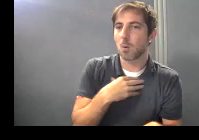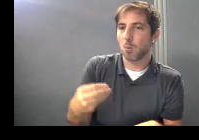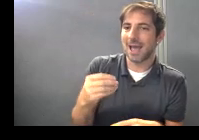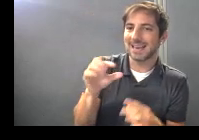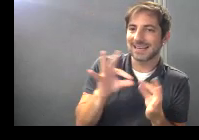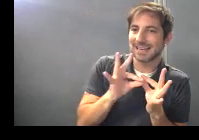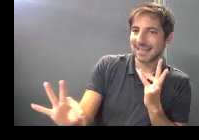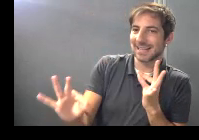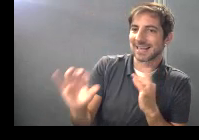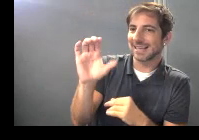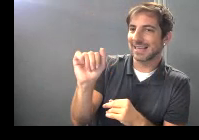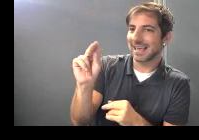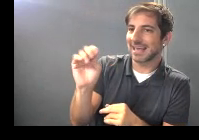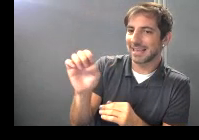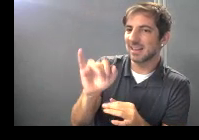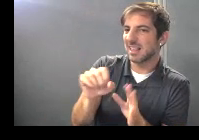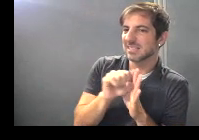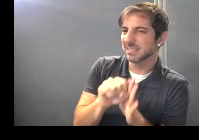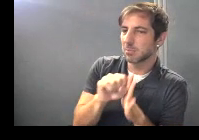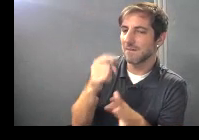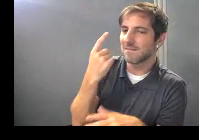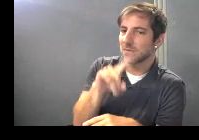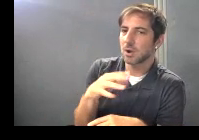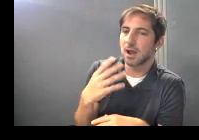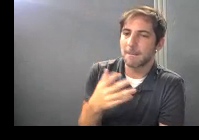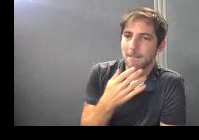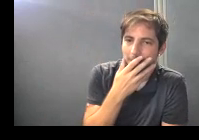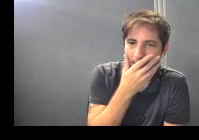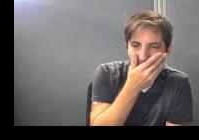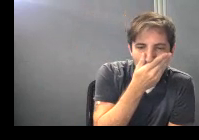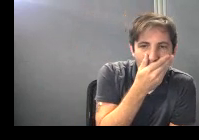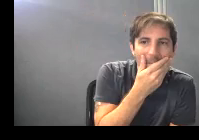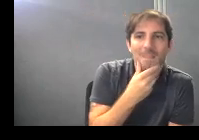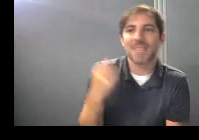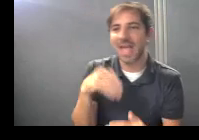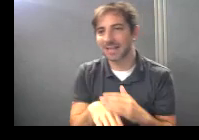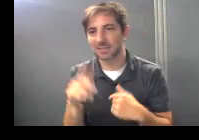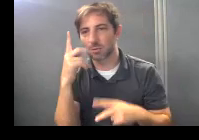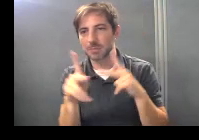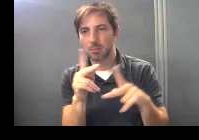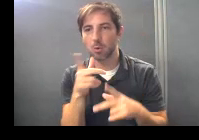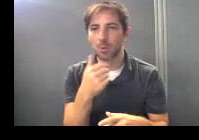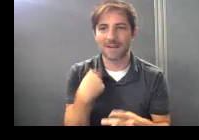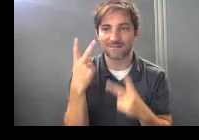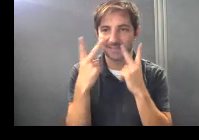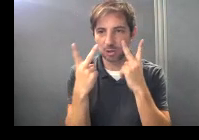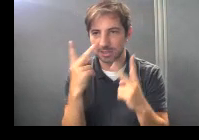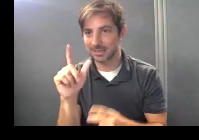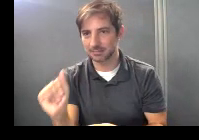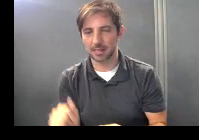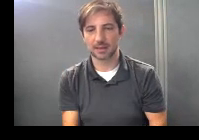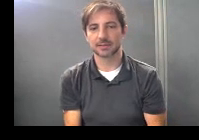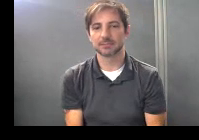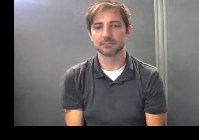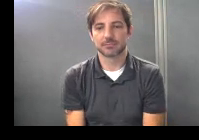FOR ACCESS FOR PEOPLE WITH VISION DISABILITIES. WE ARE SENDING OUT THE LINK AFTERWARDS AND